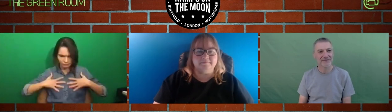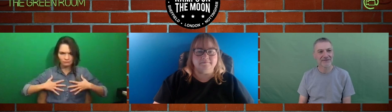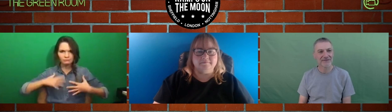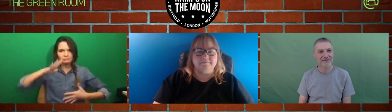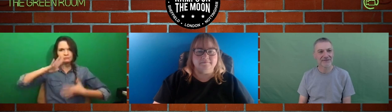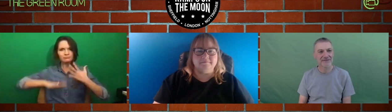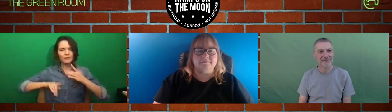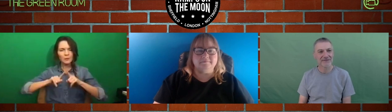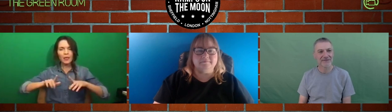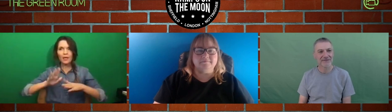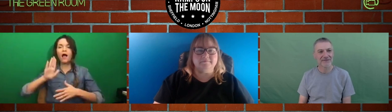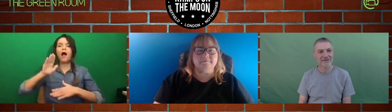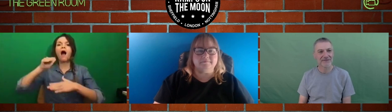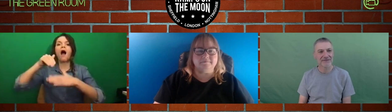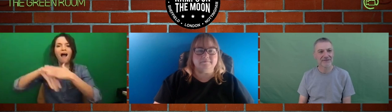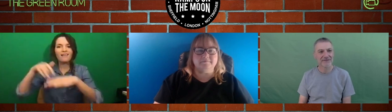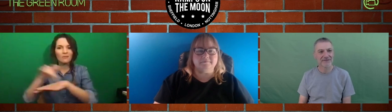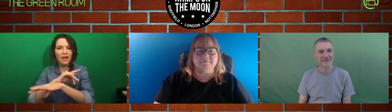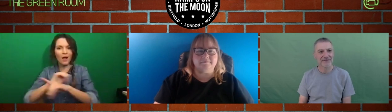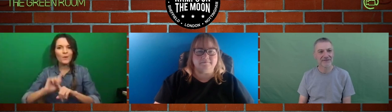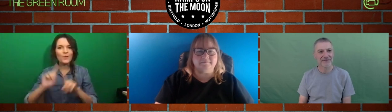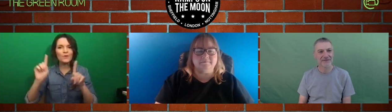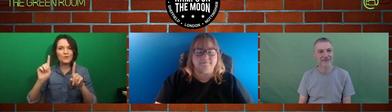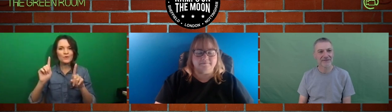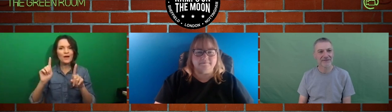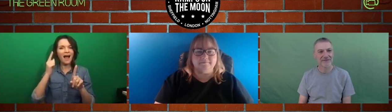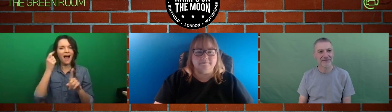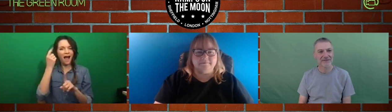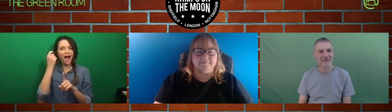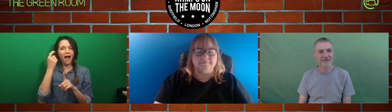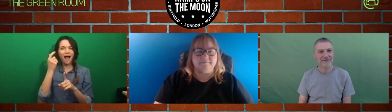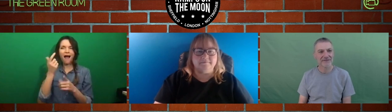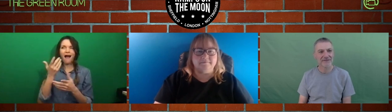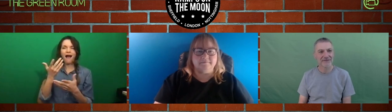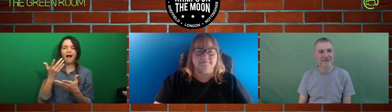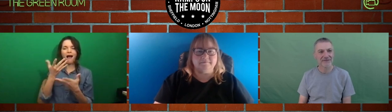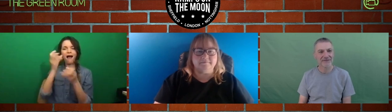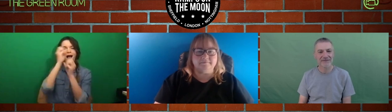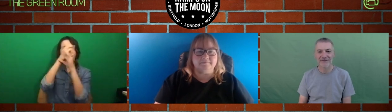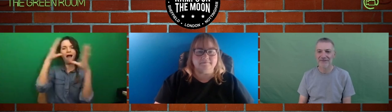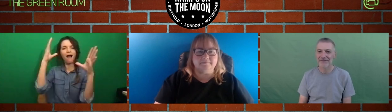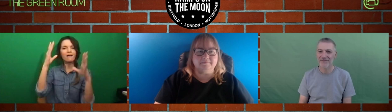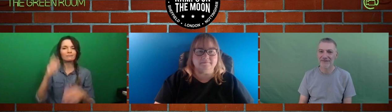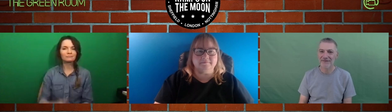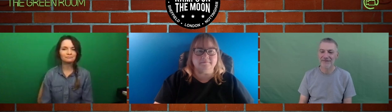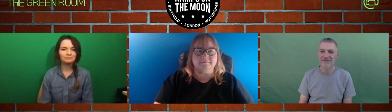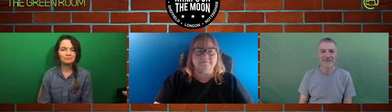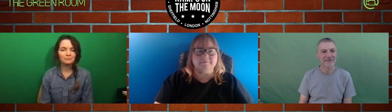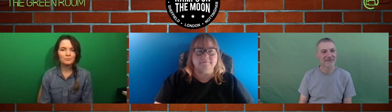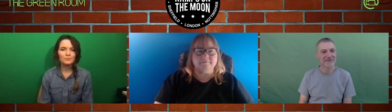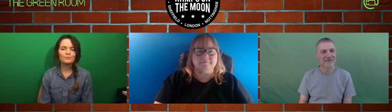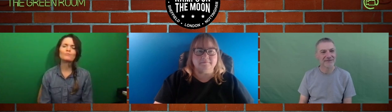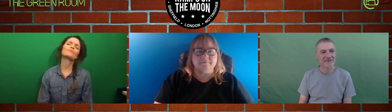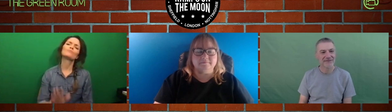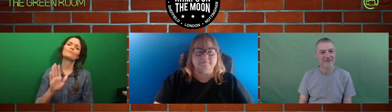I can really see how that would help you as an actor for sure. So I want to talk a little bit about